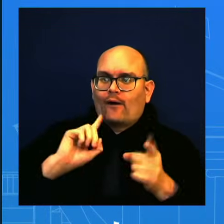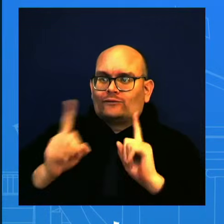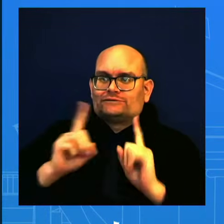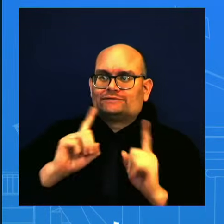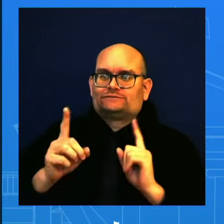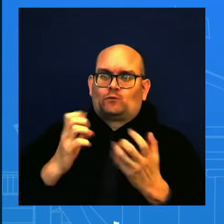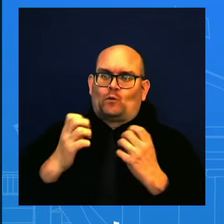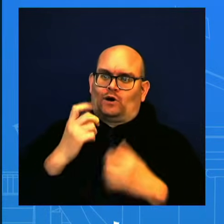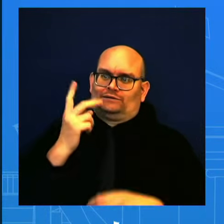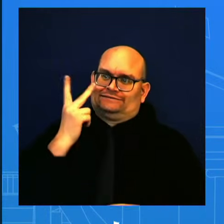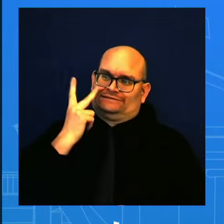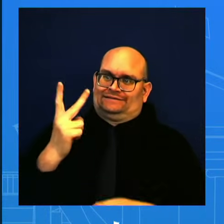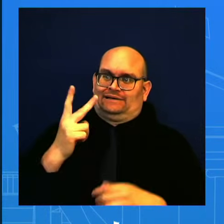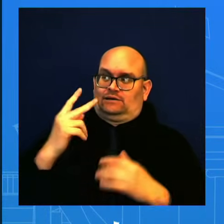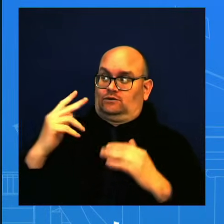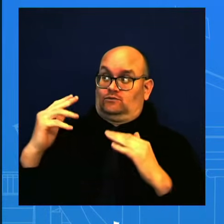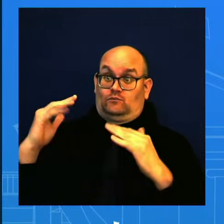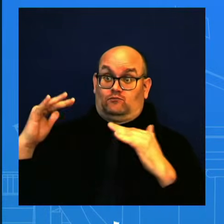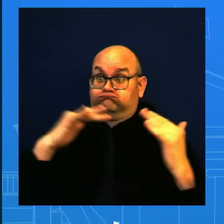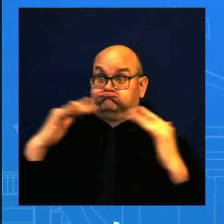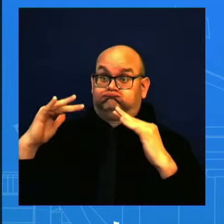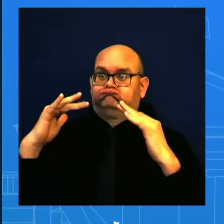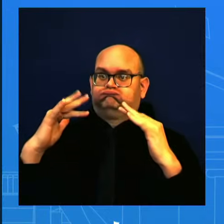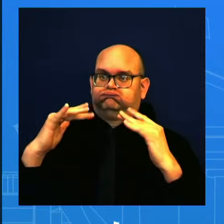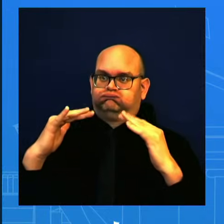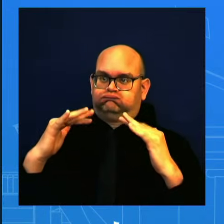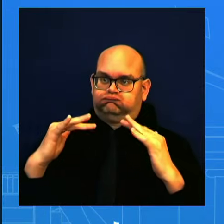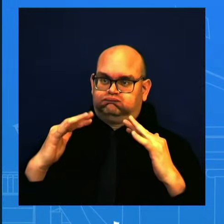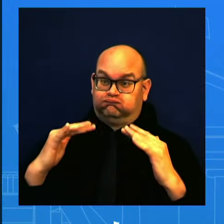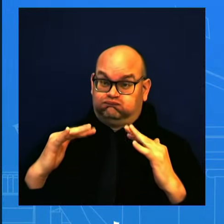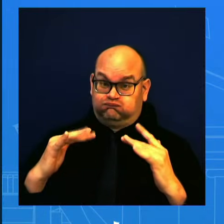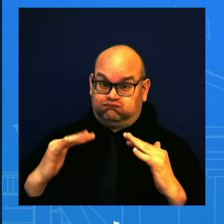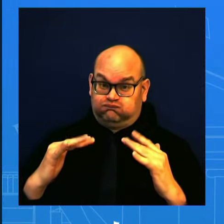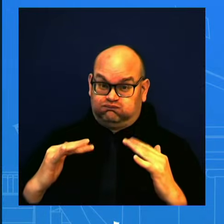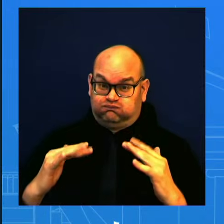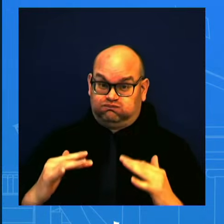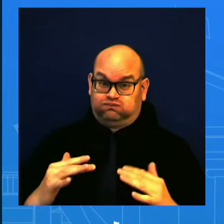what he has been able to do for his -- for his state, and also he has an impressive background.